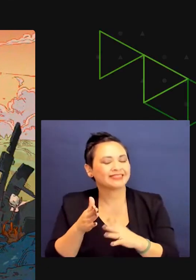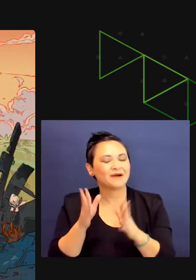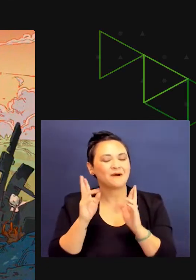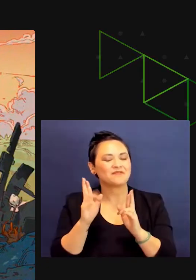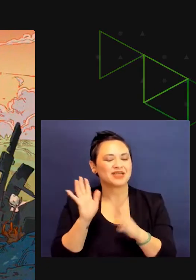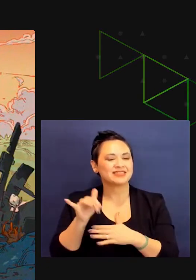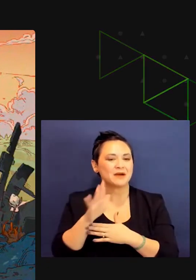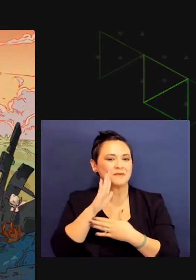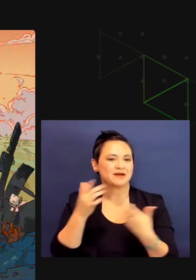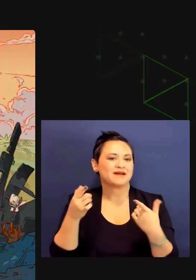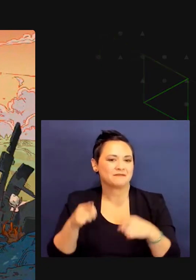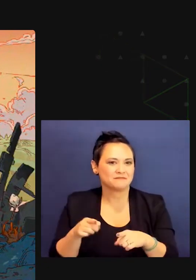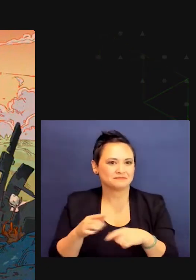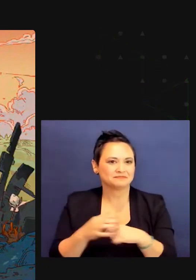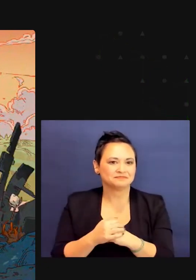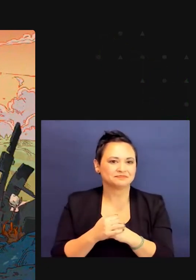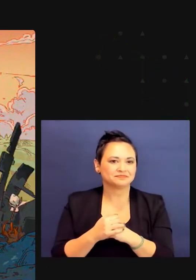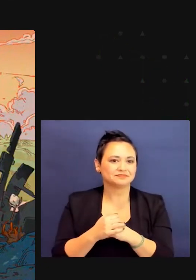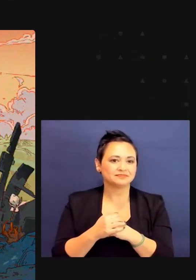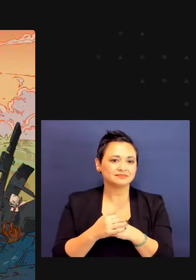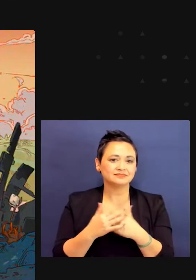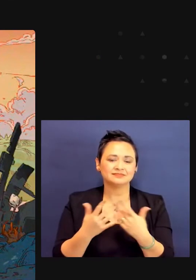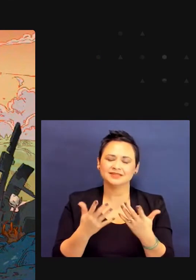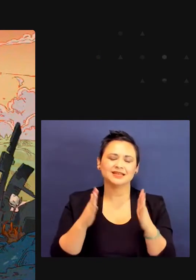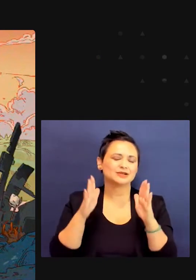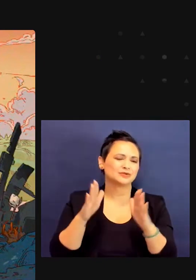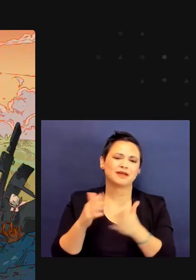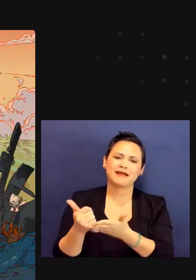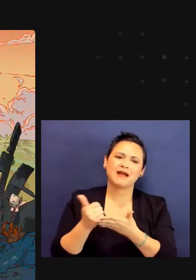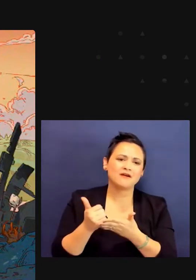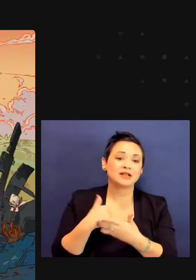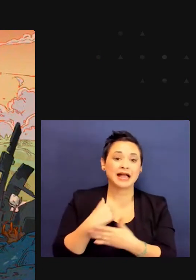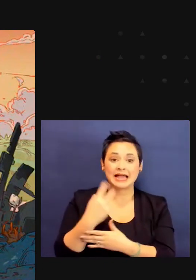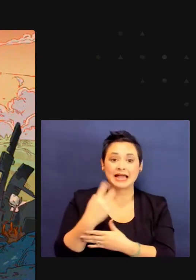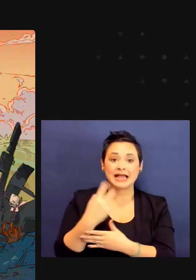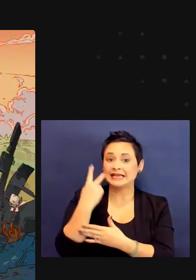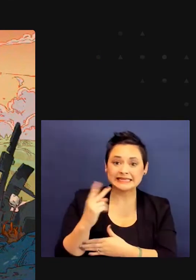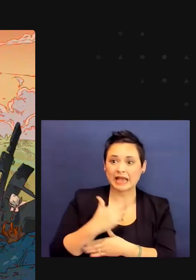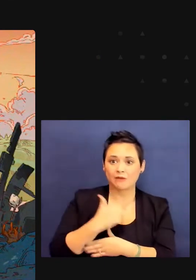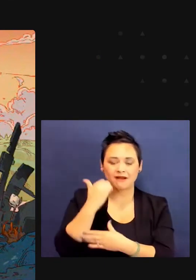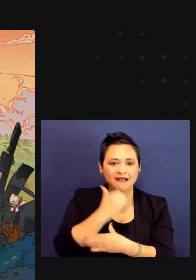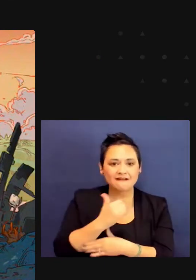and I see in our day-to-day that it's, you know, the people on this call